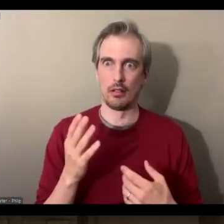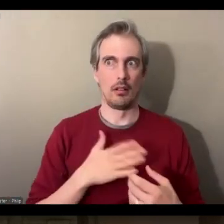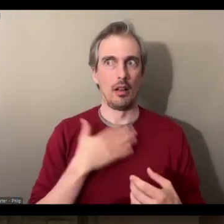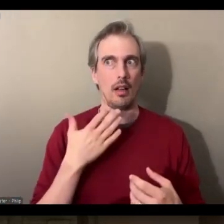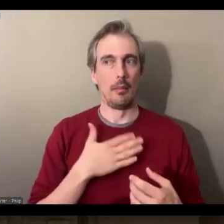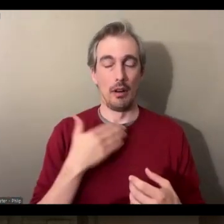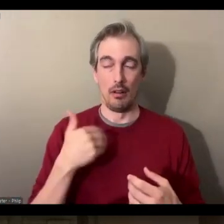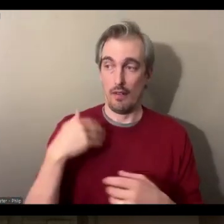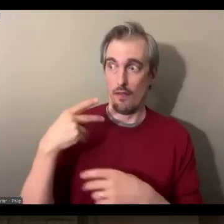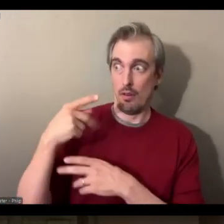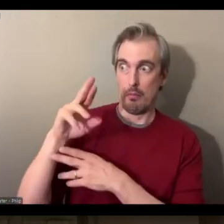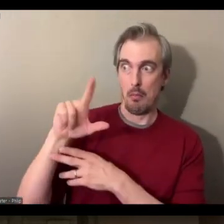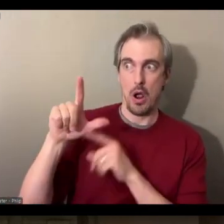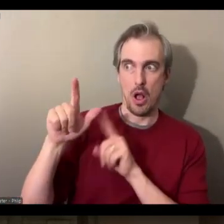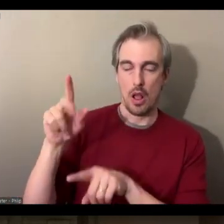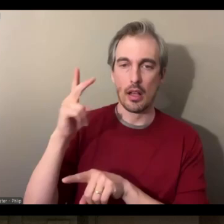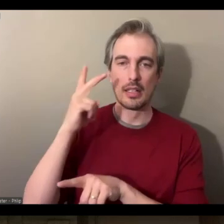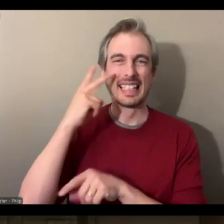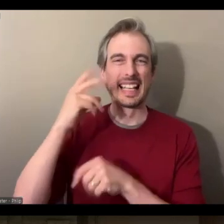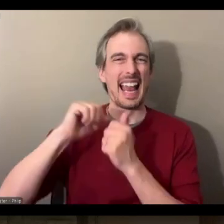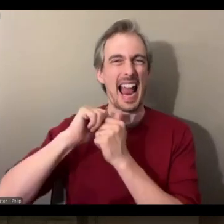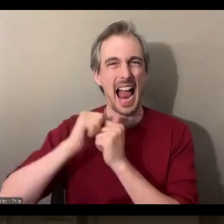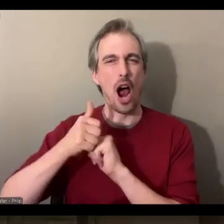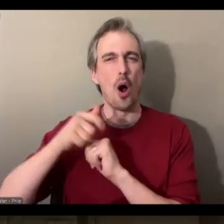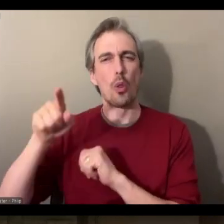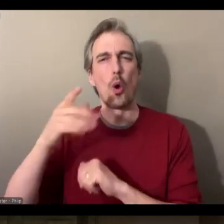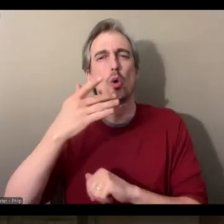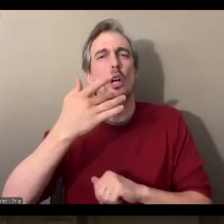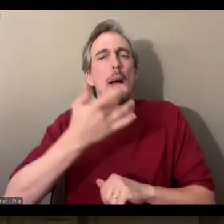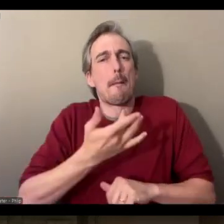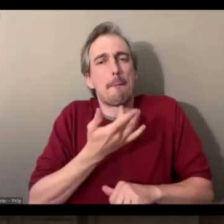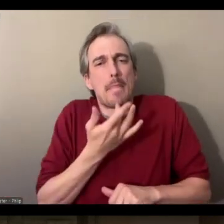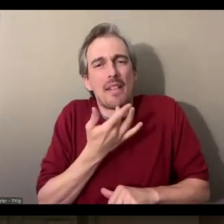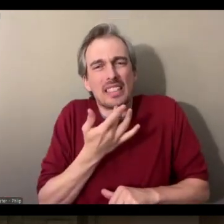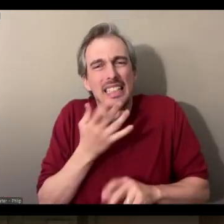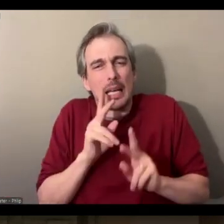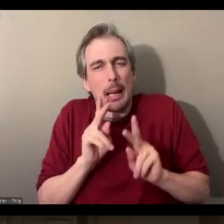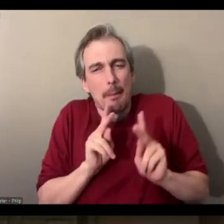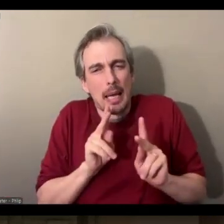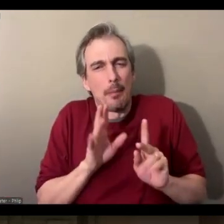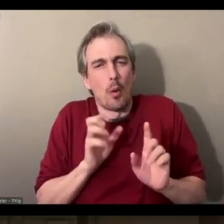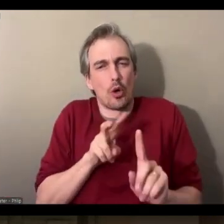go to a record where someone can actually act on them, right? Because, again, moving from something